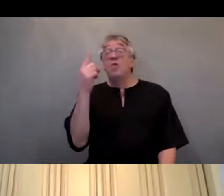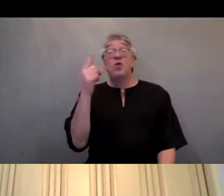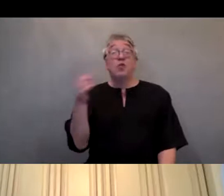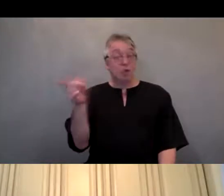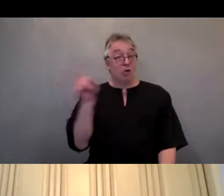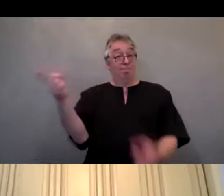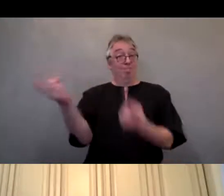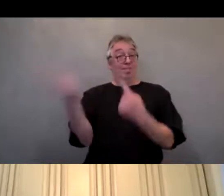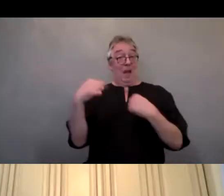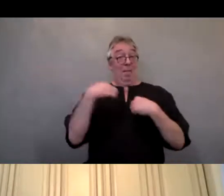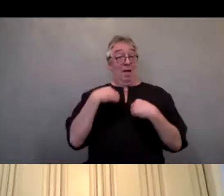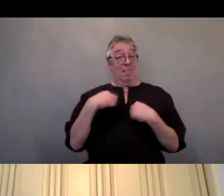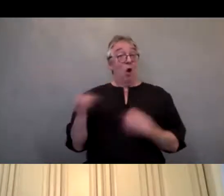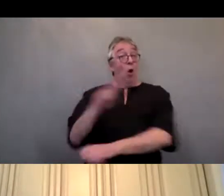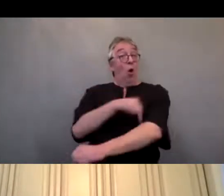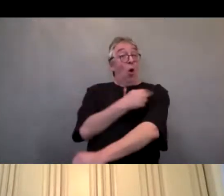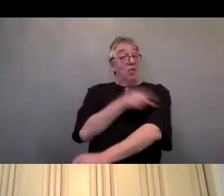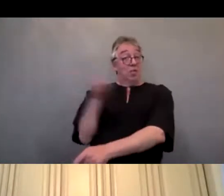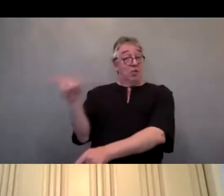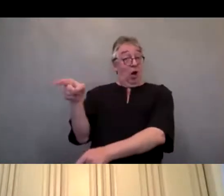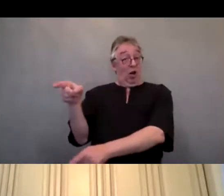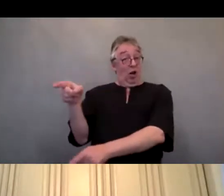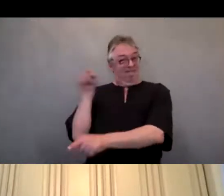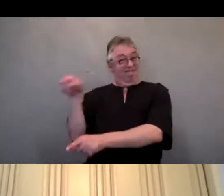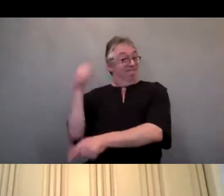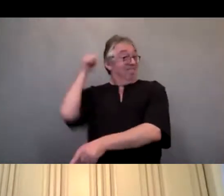for me to get oral rehabilitation was to go back to the surgical center